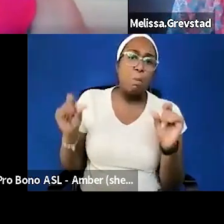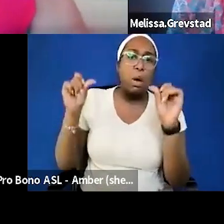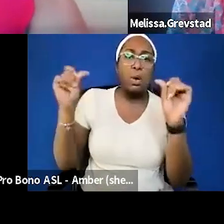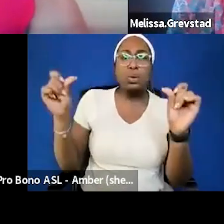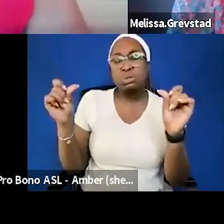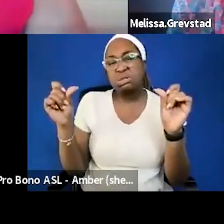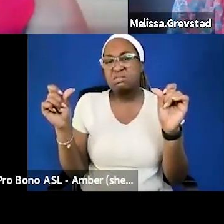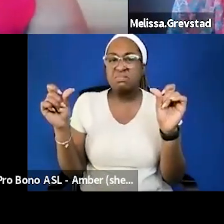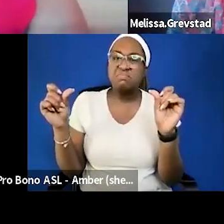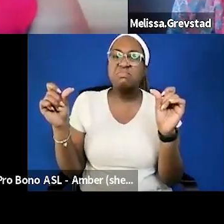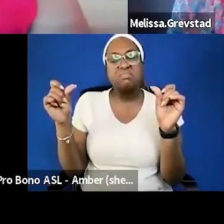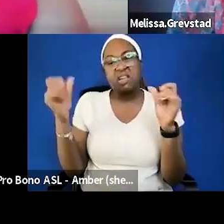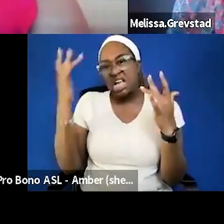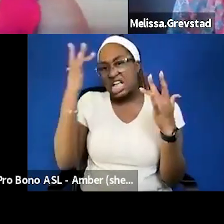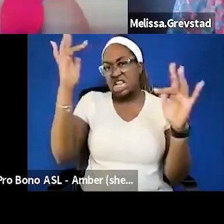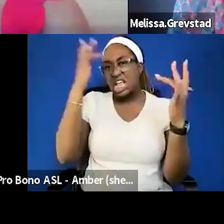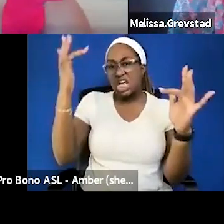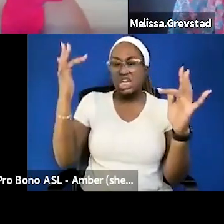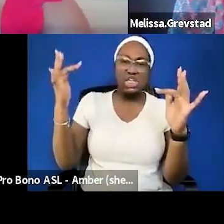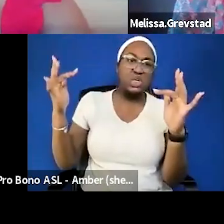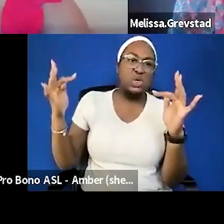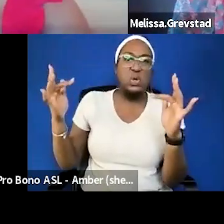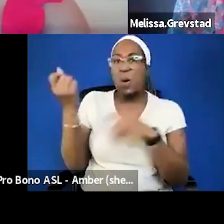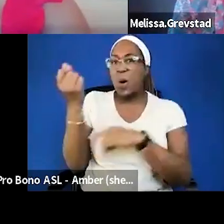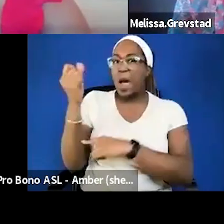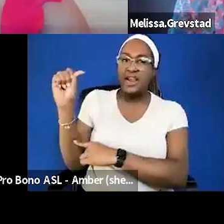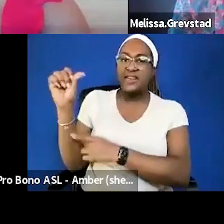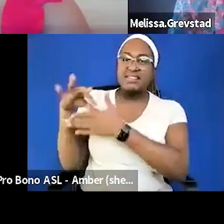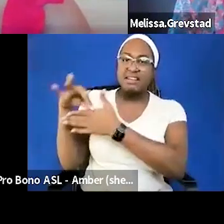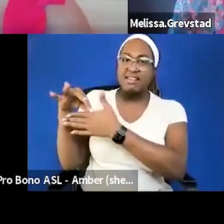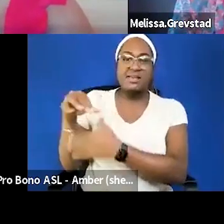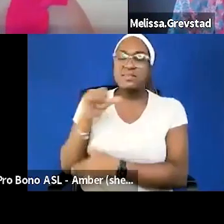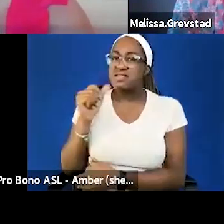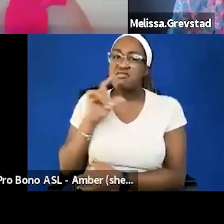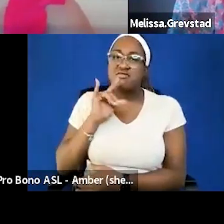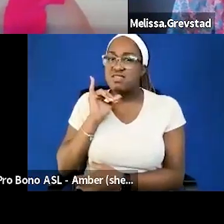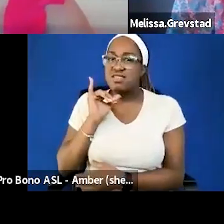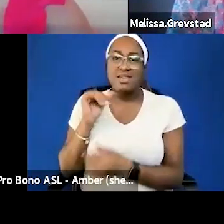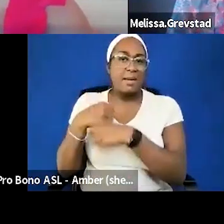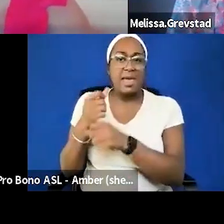intellectual activist content. And I'm not making tiktoks of myself dancing.